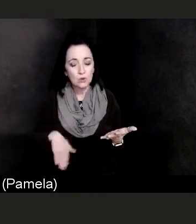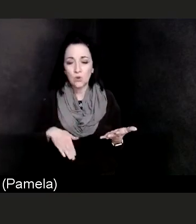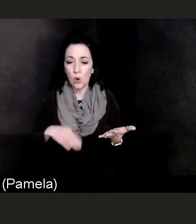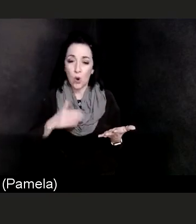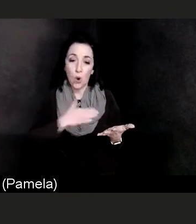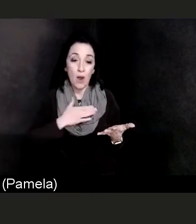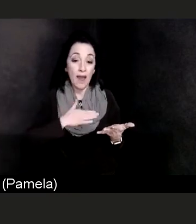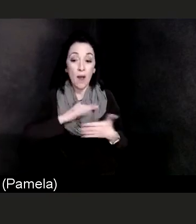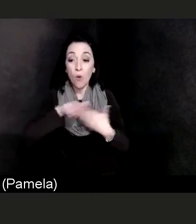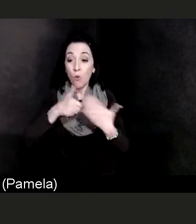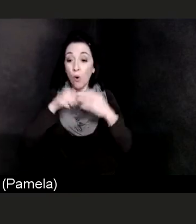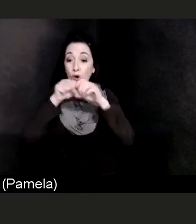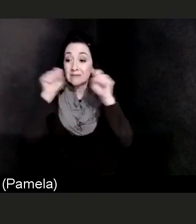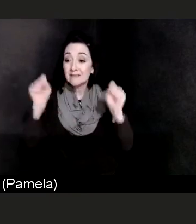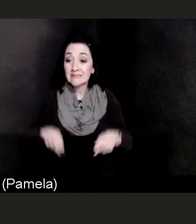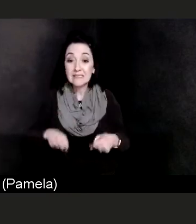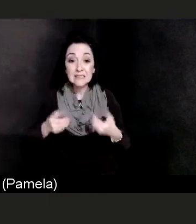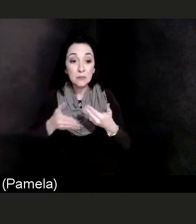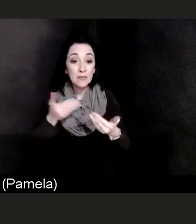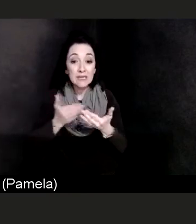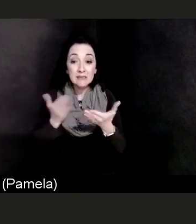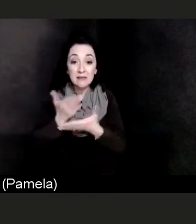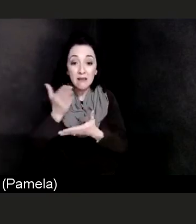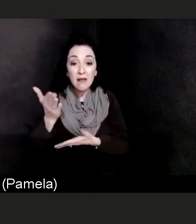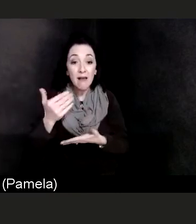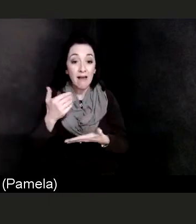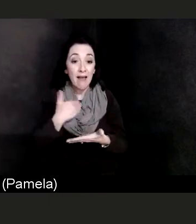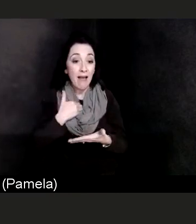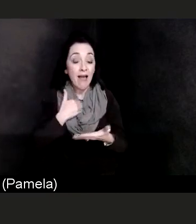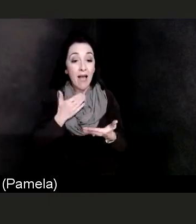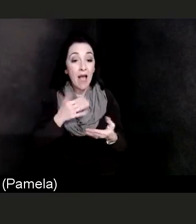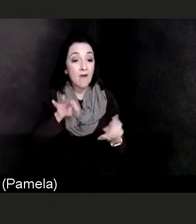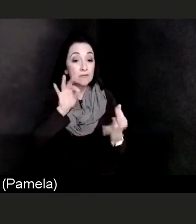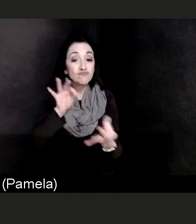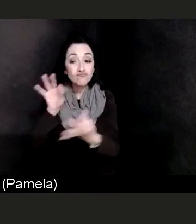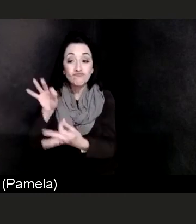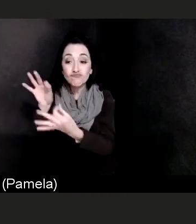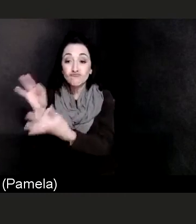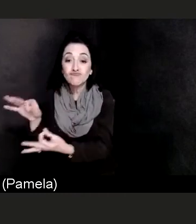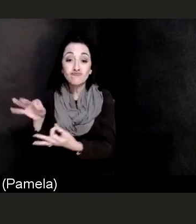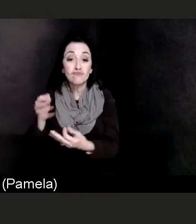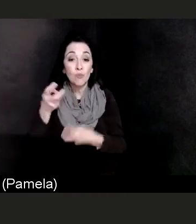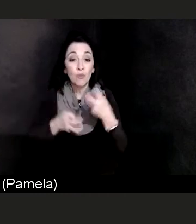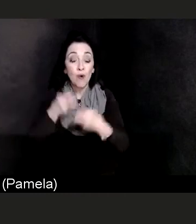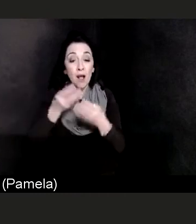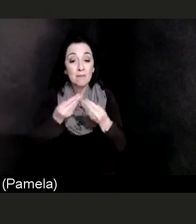but at the end of the day, we here in healthcare have a responsibility to do better. And I promise you